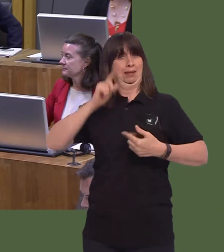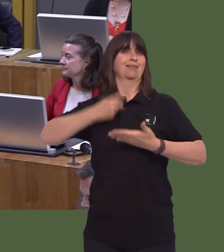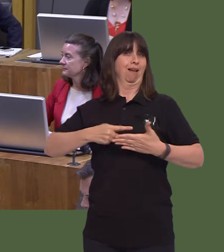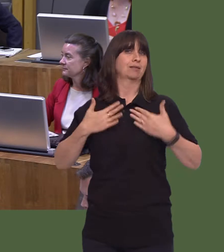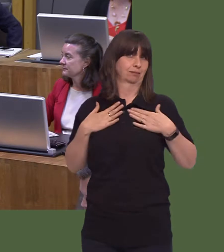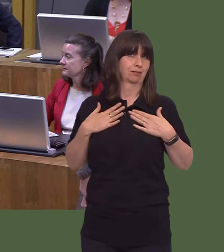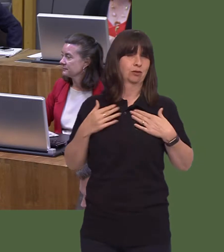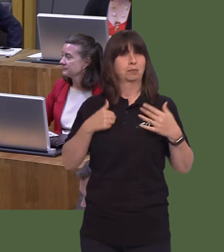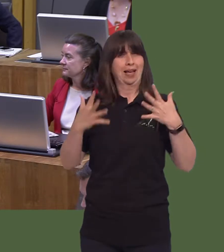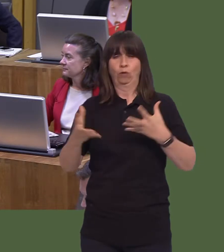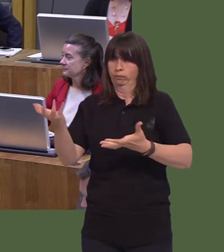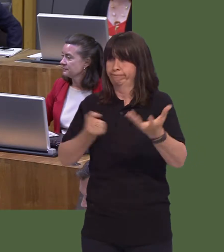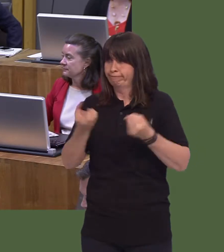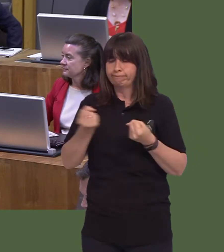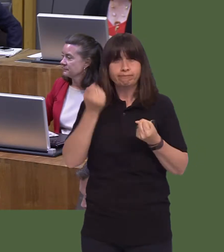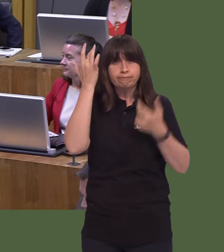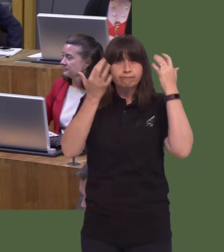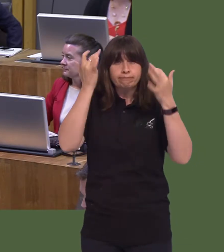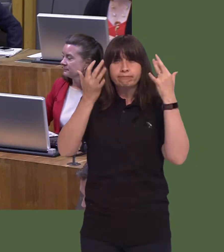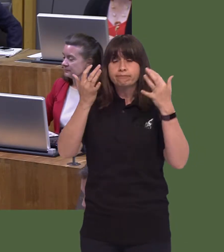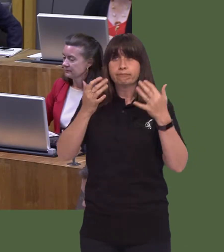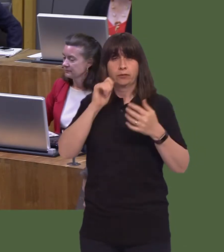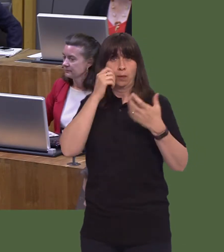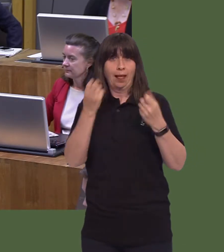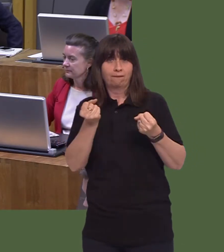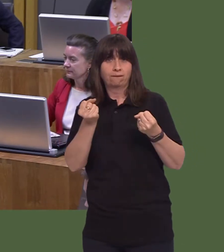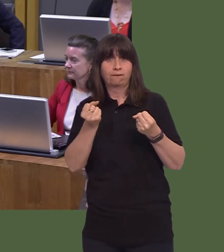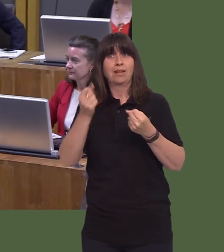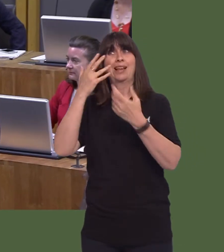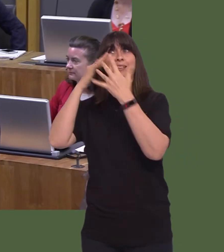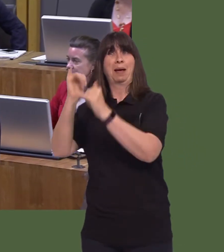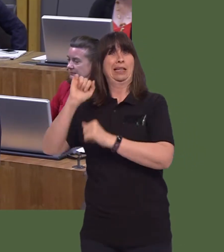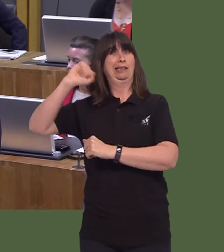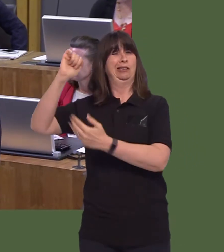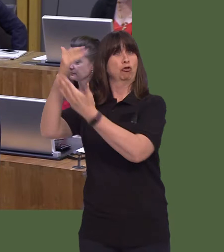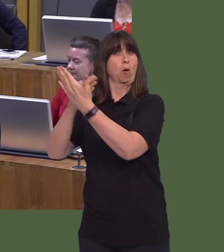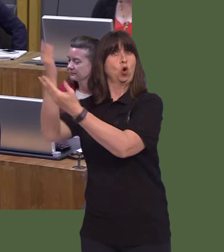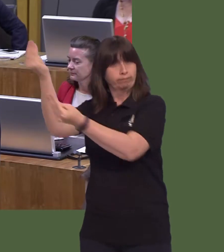And so, when the inspector's report arrives on my desk, that and any other relevant considerations